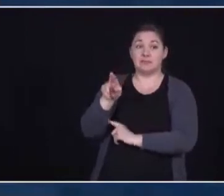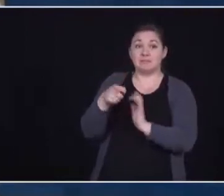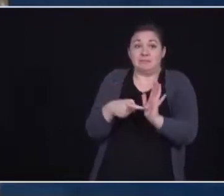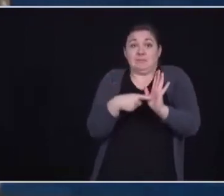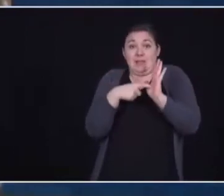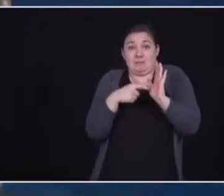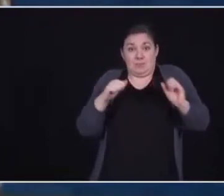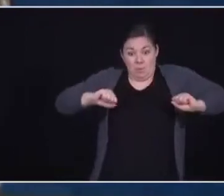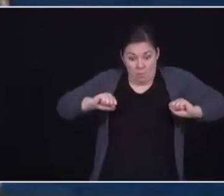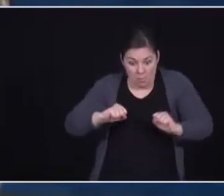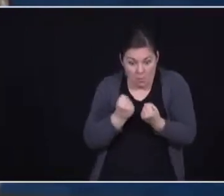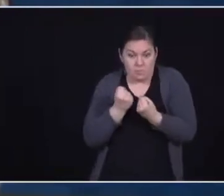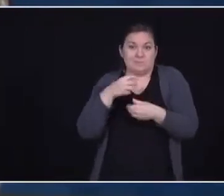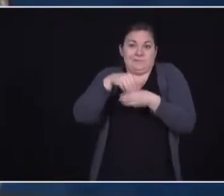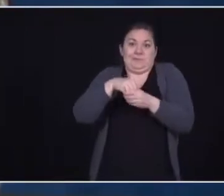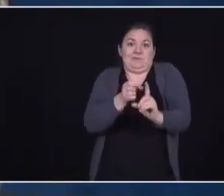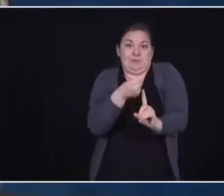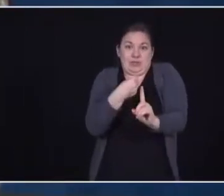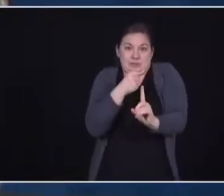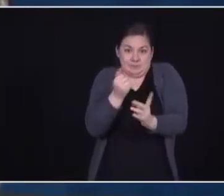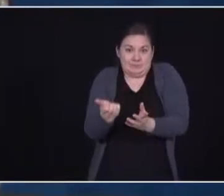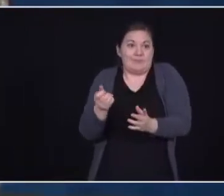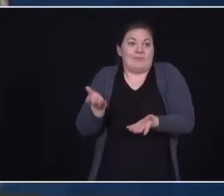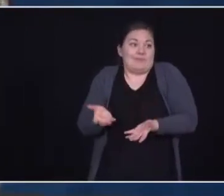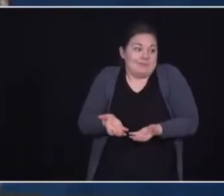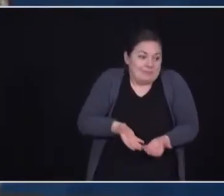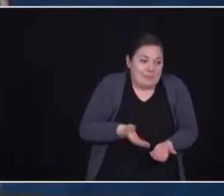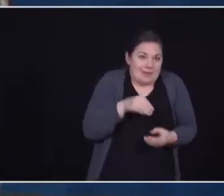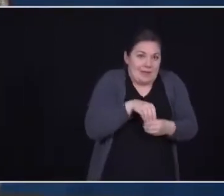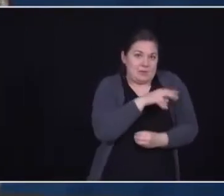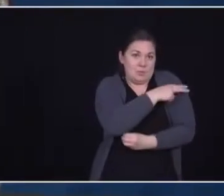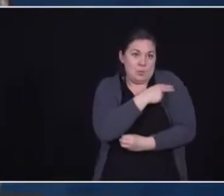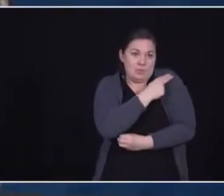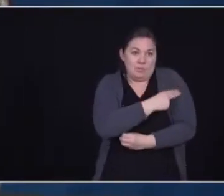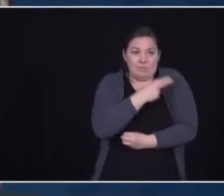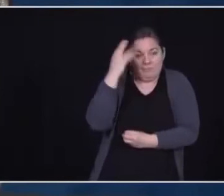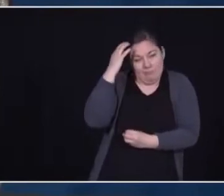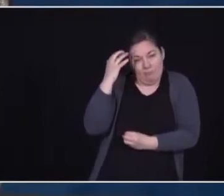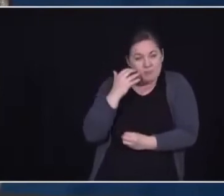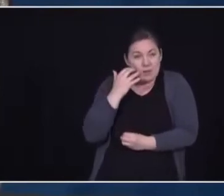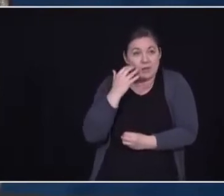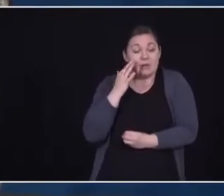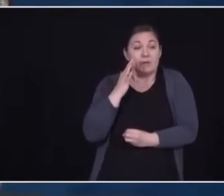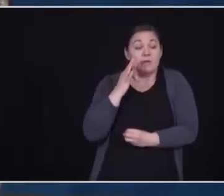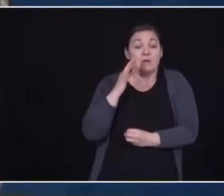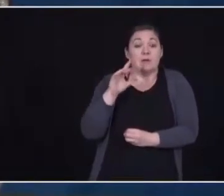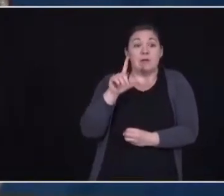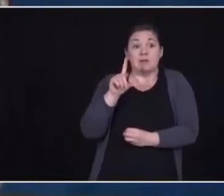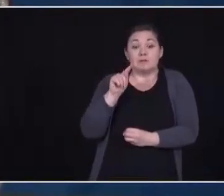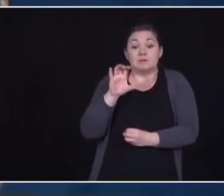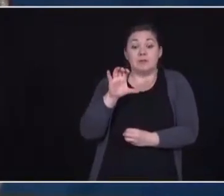And not only because of the Pfizer vaccine logistics around its storage and transportation. But also our experience has been that outbreaks